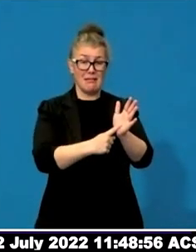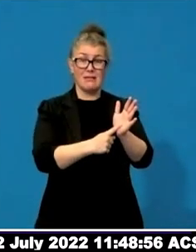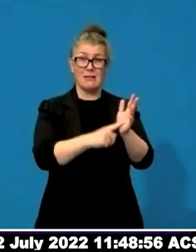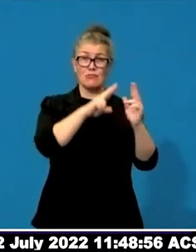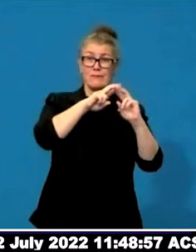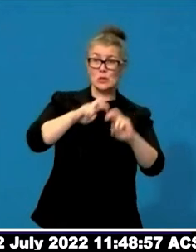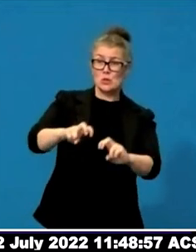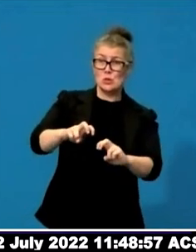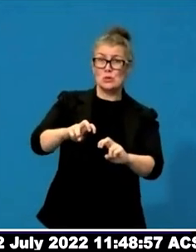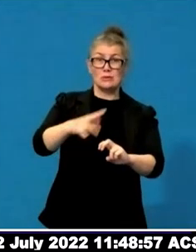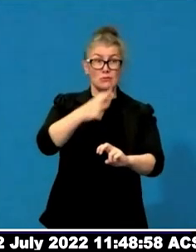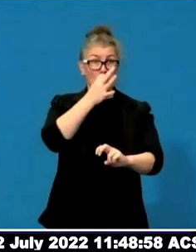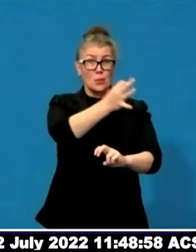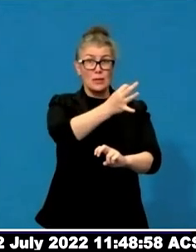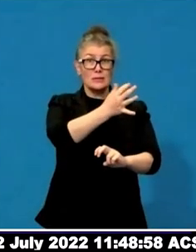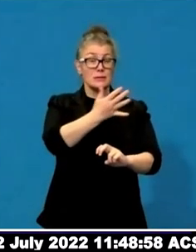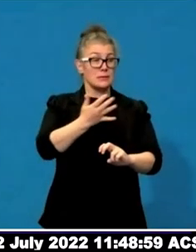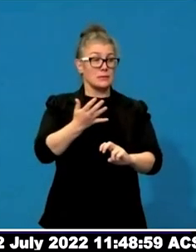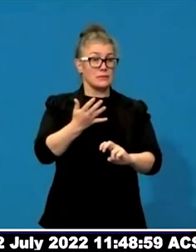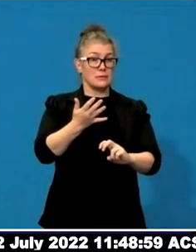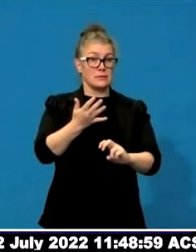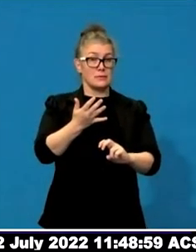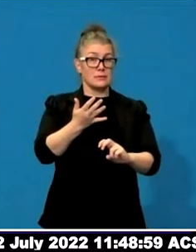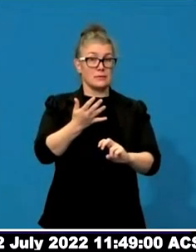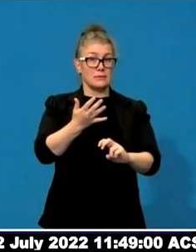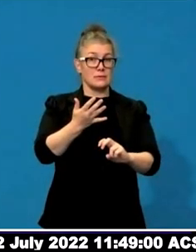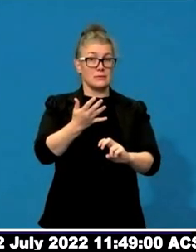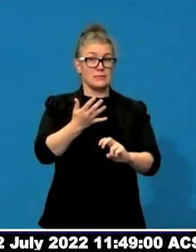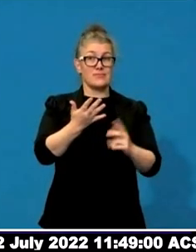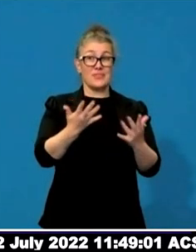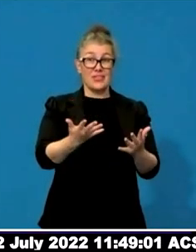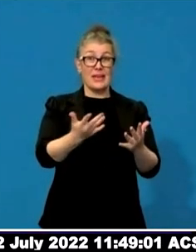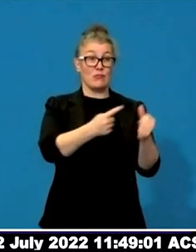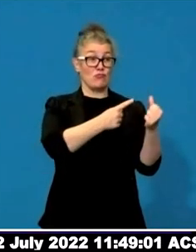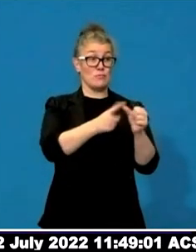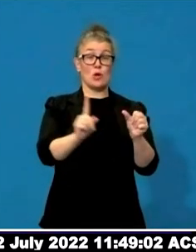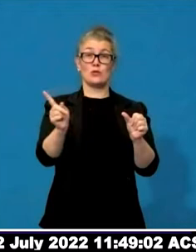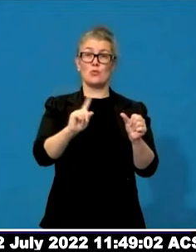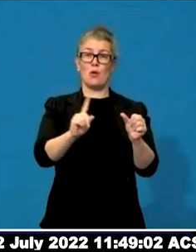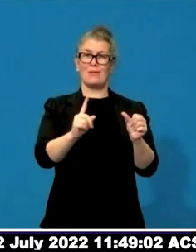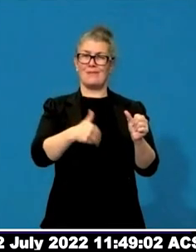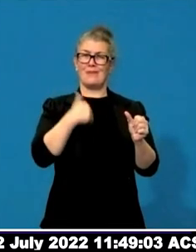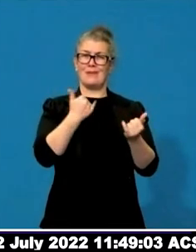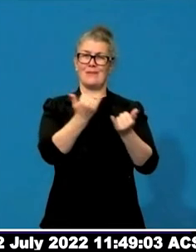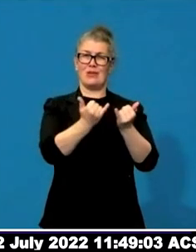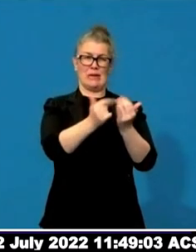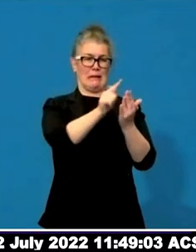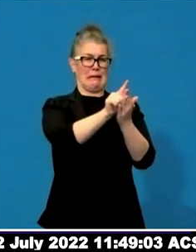the legalistic response that you get doesn't actually give you the reasons